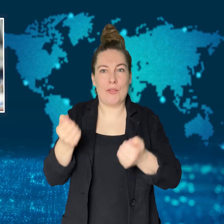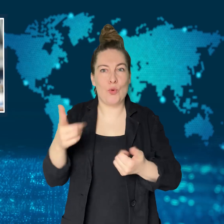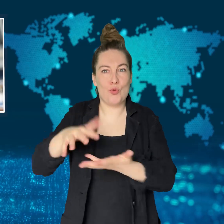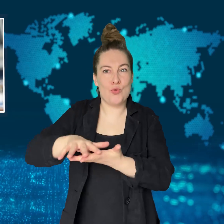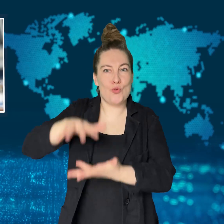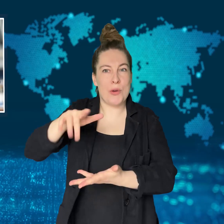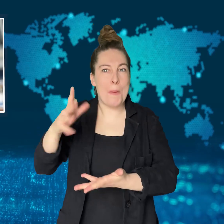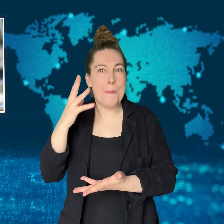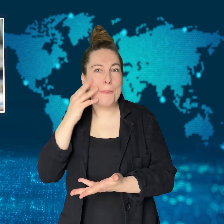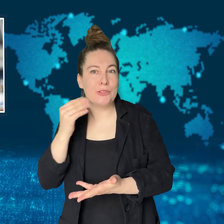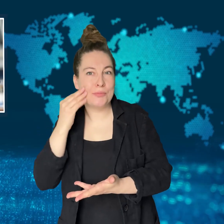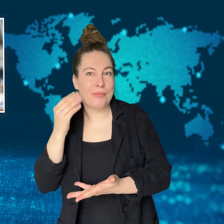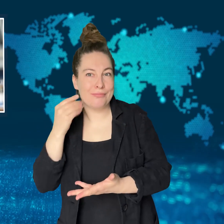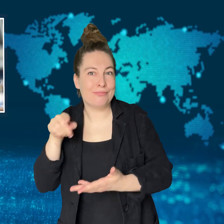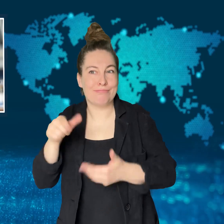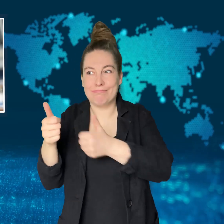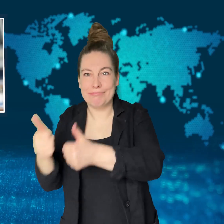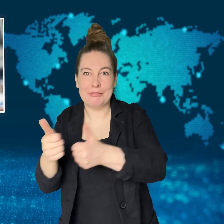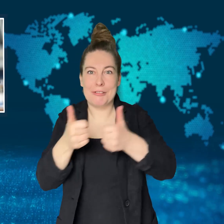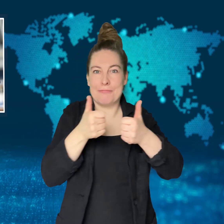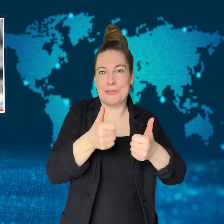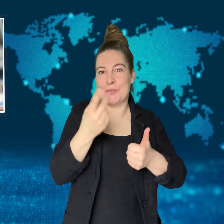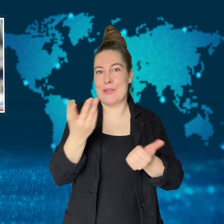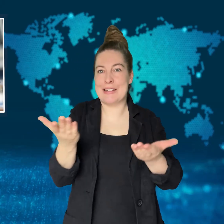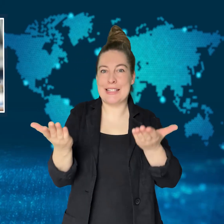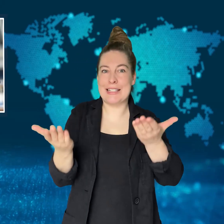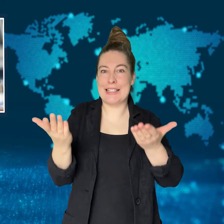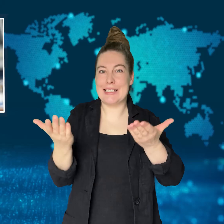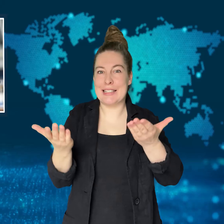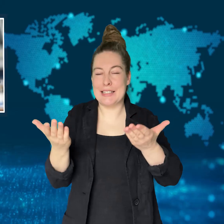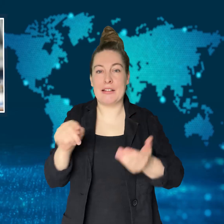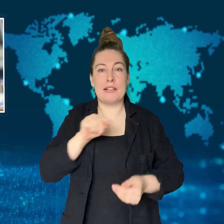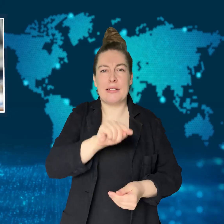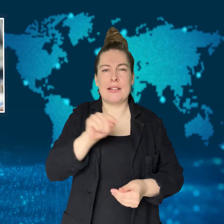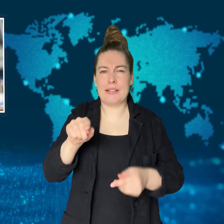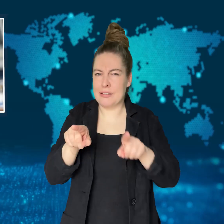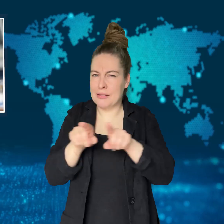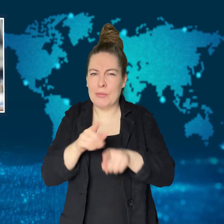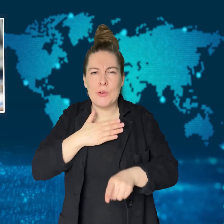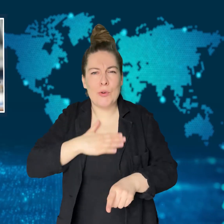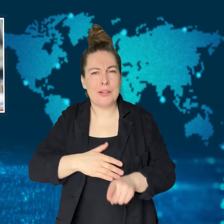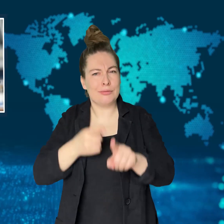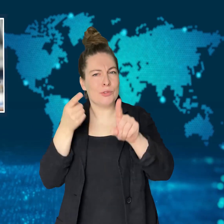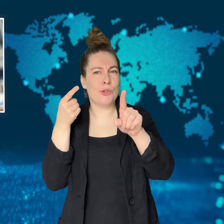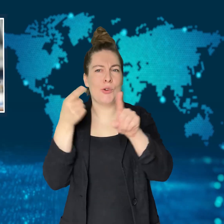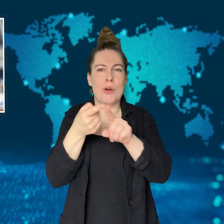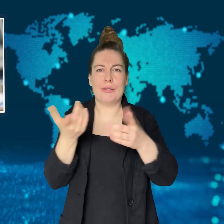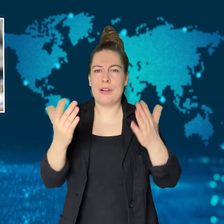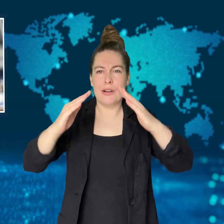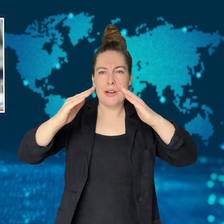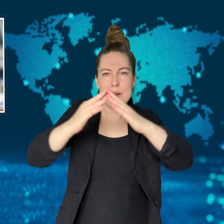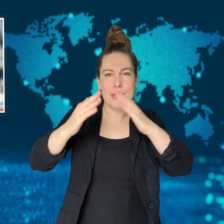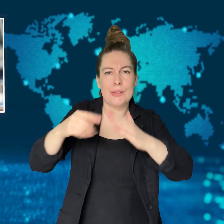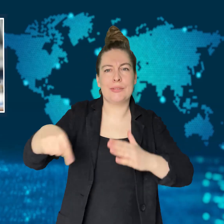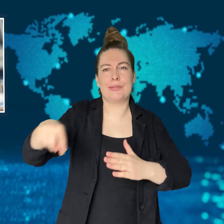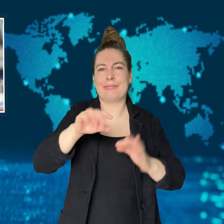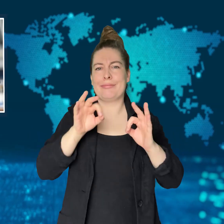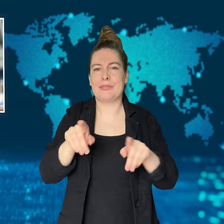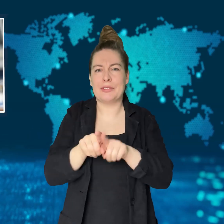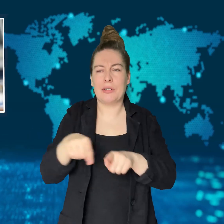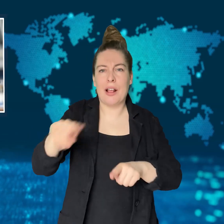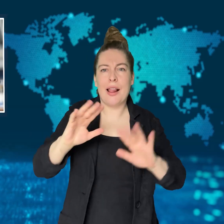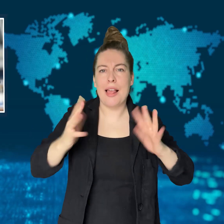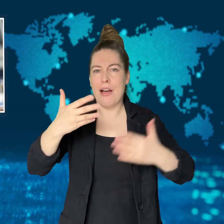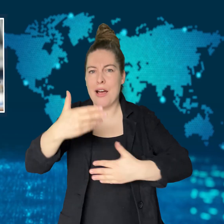makes him an attractive leader. Both parties are pushing for housing,